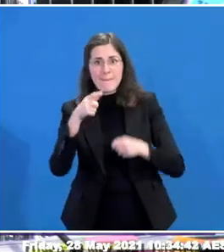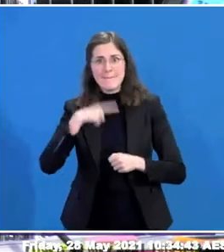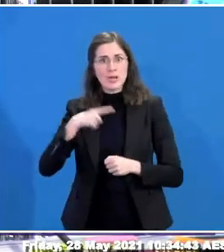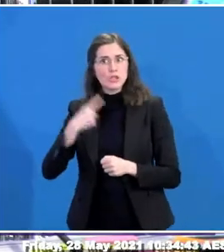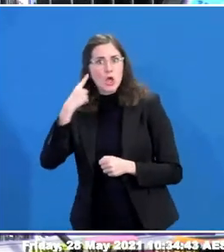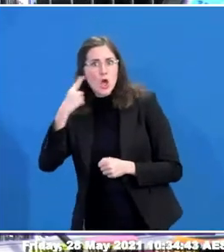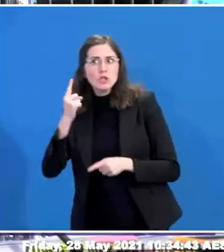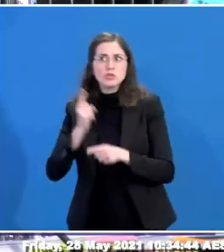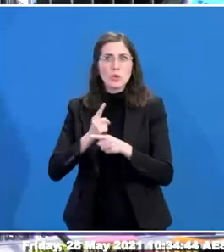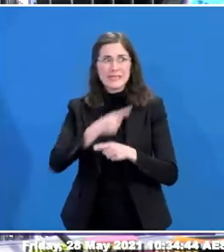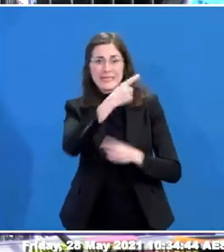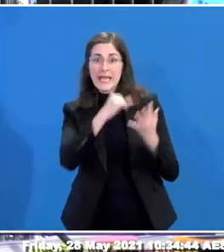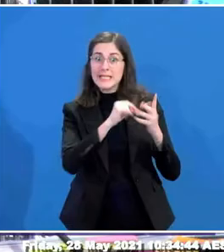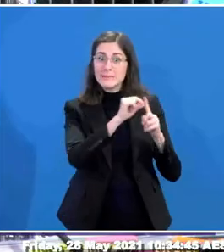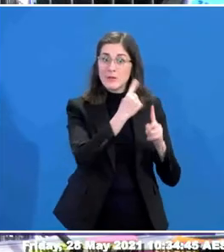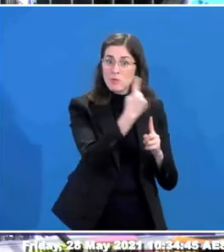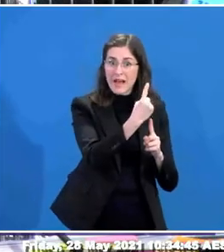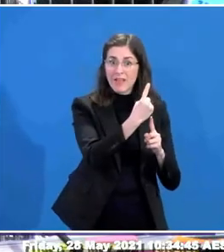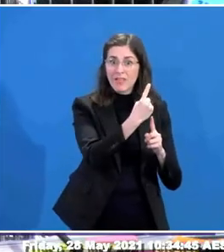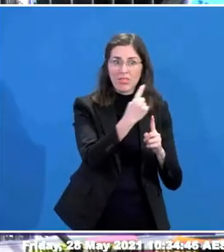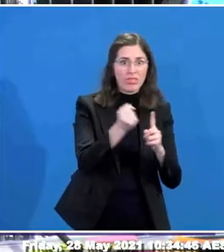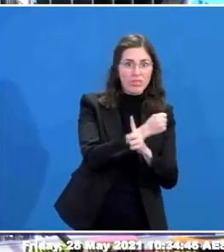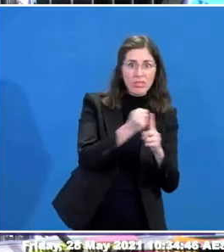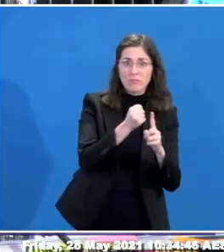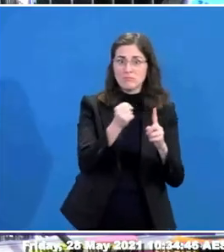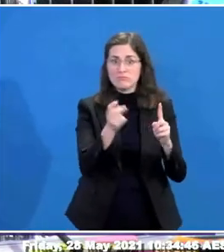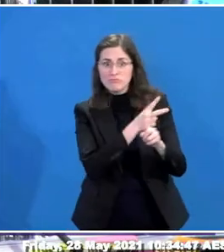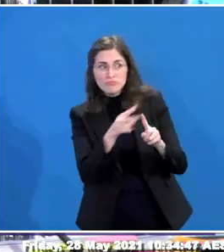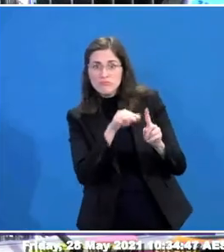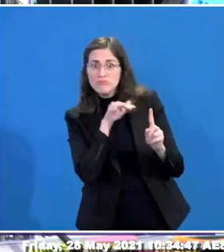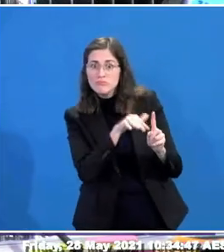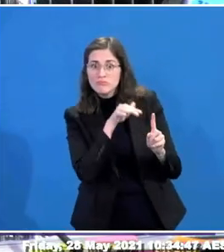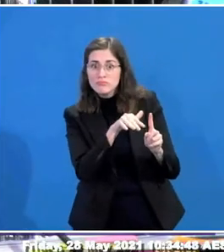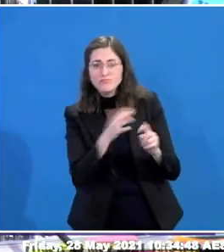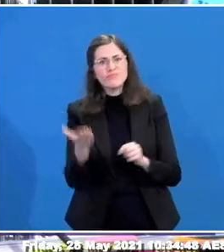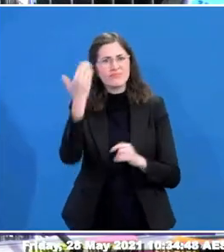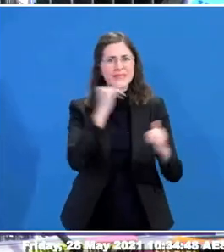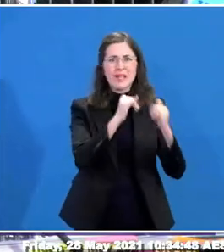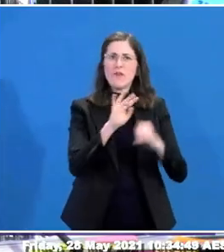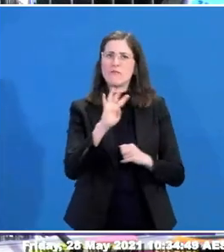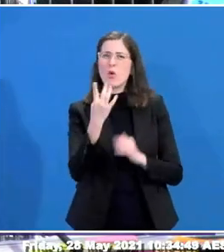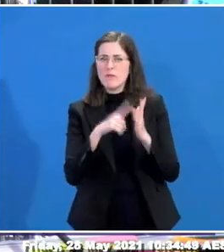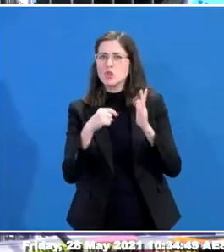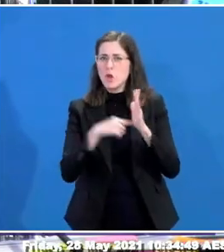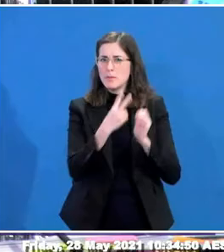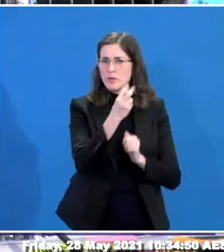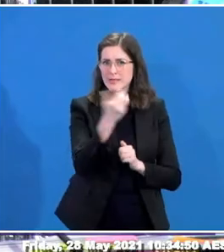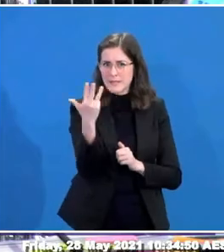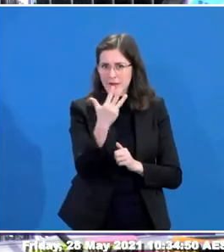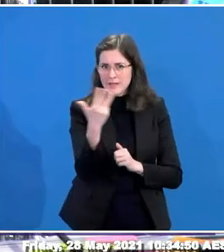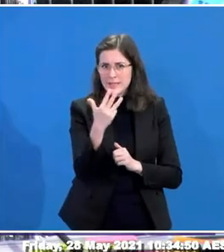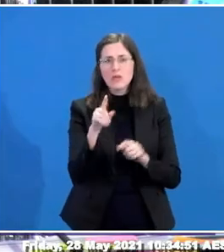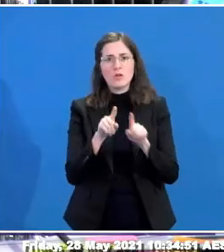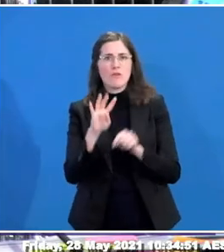SP1 during both interviews on 4 October 2019 and in writing on 4 October 2019.